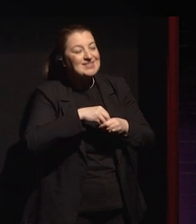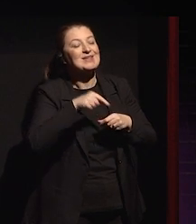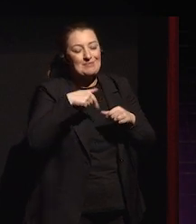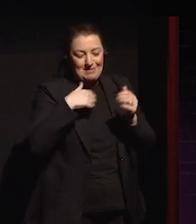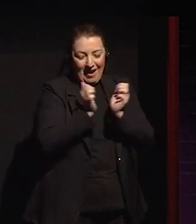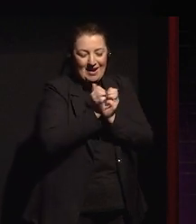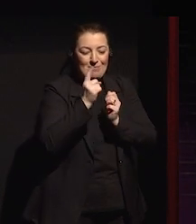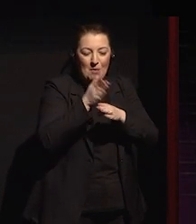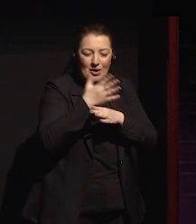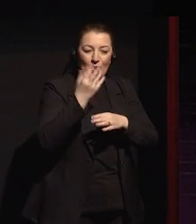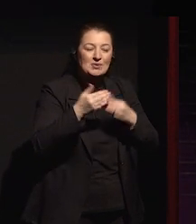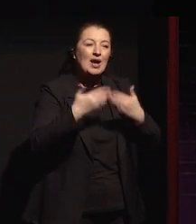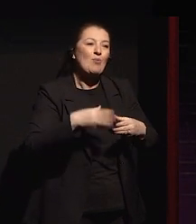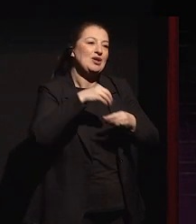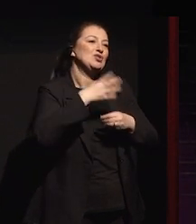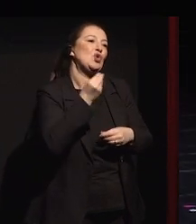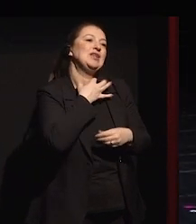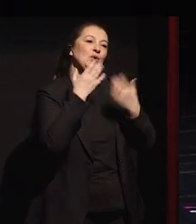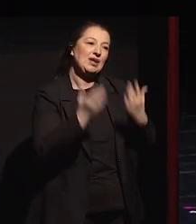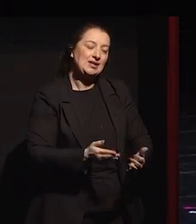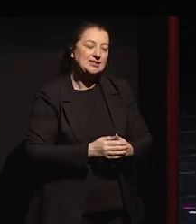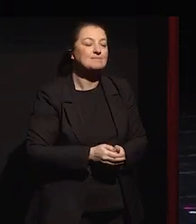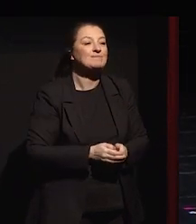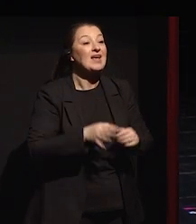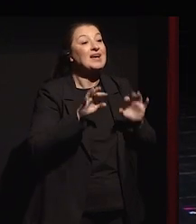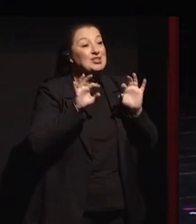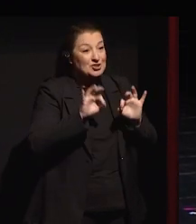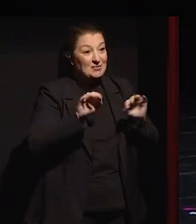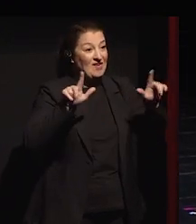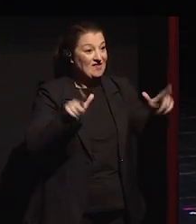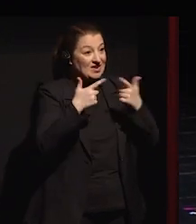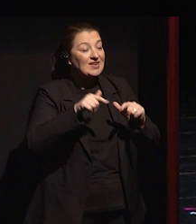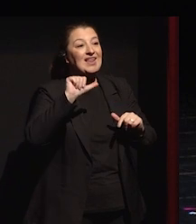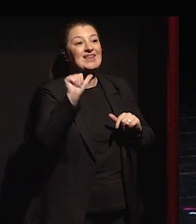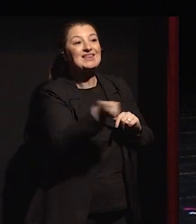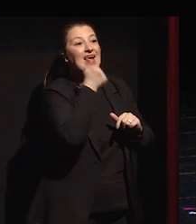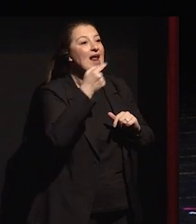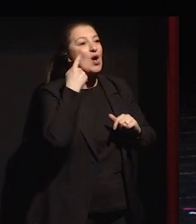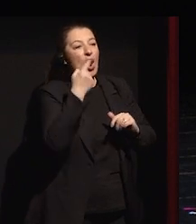accepting to be a part of the WOW Istanbul family. Now it's time to speak of the esteemed members of the festival's Advisory Board.